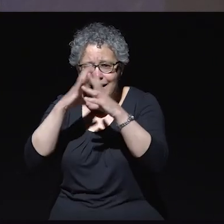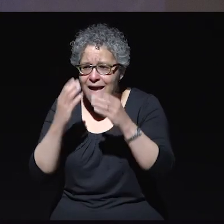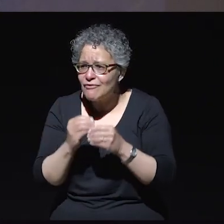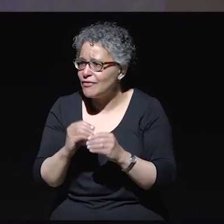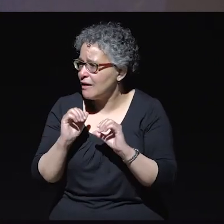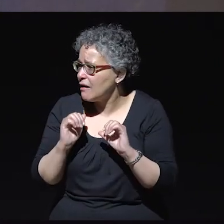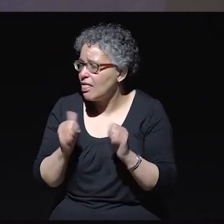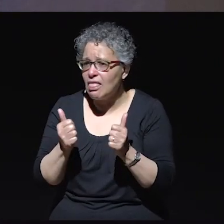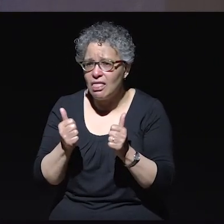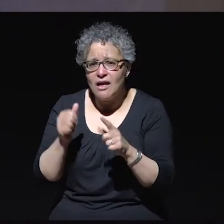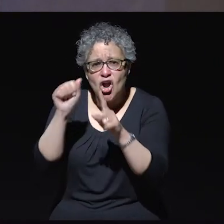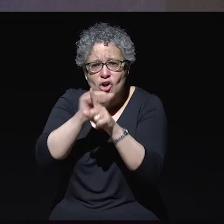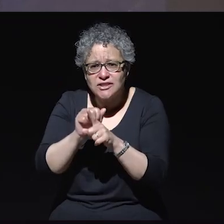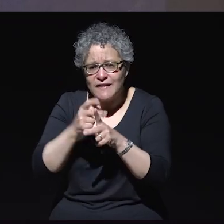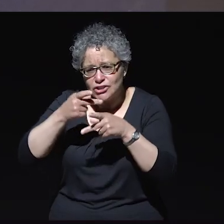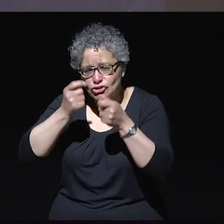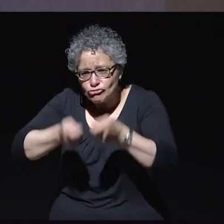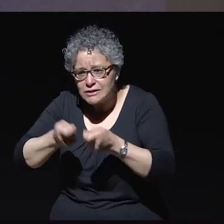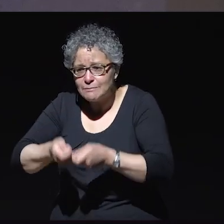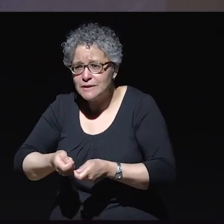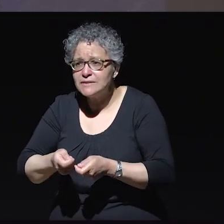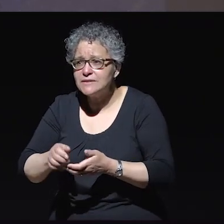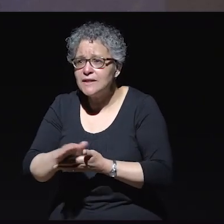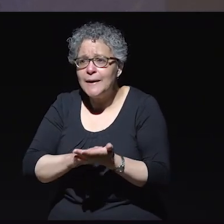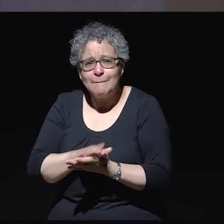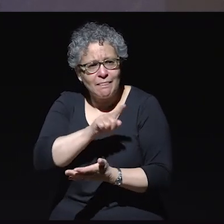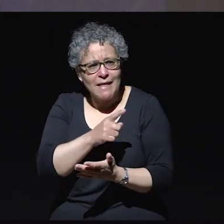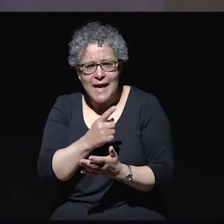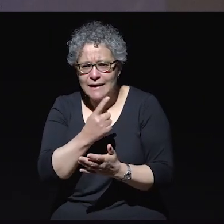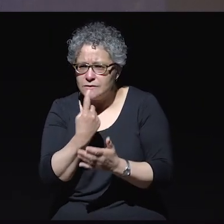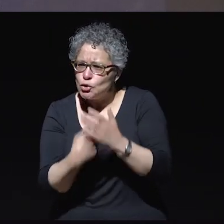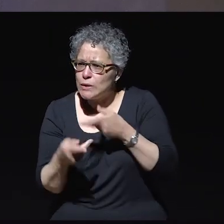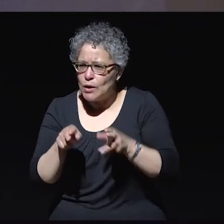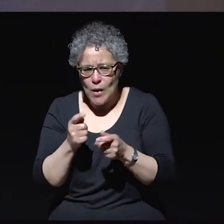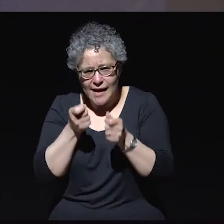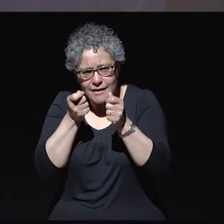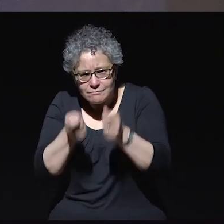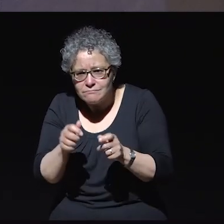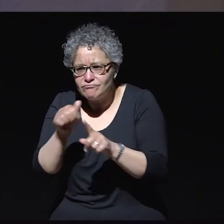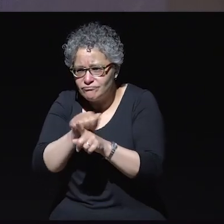the willingness of the Huntington to lend it in a unique way, but, also, coming to the National Gallery itself